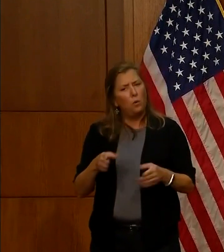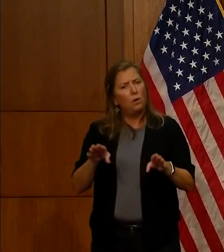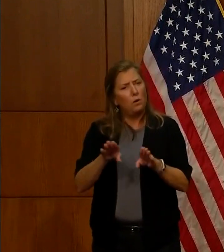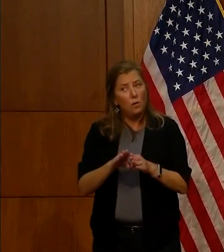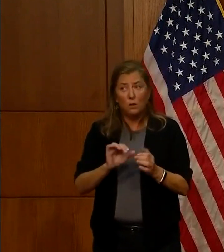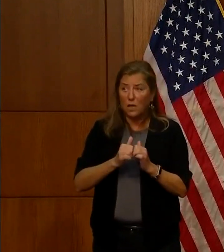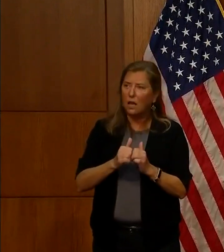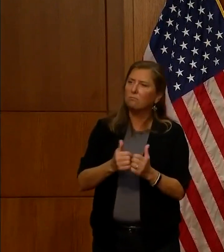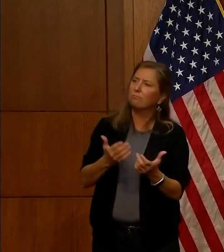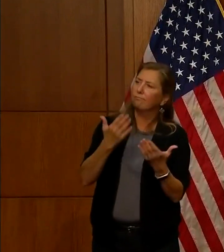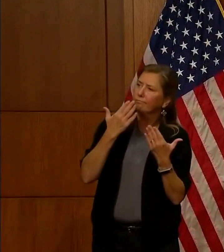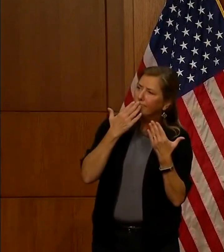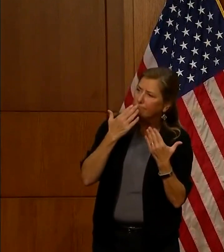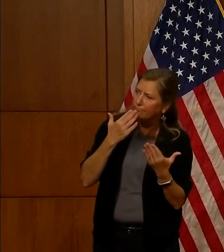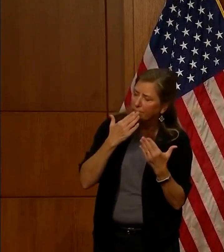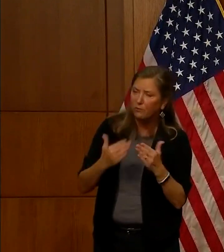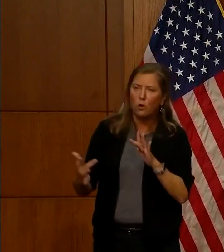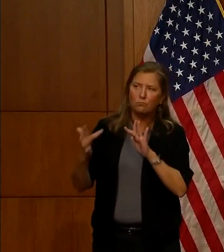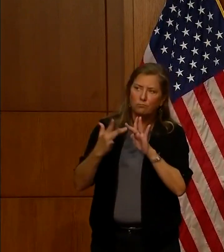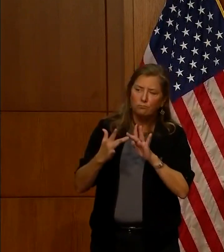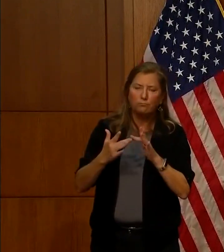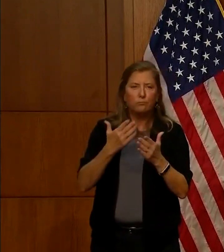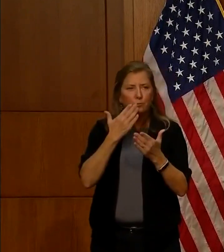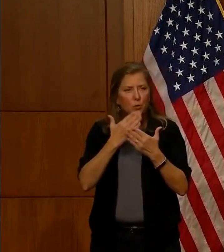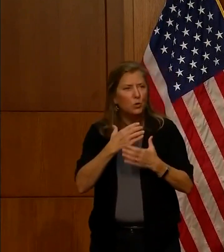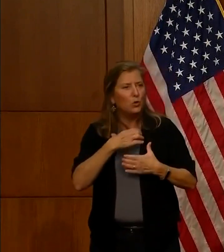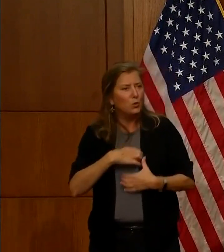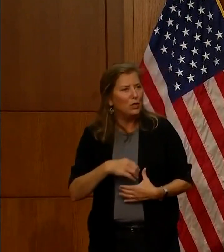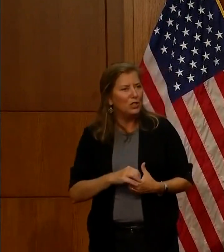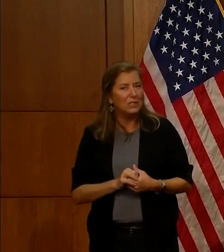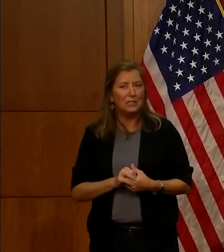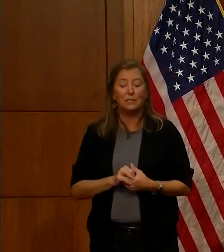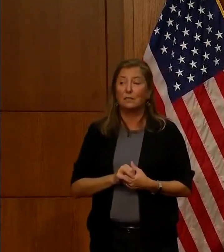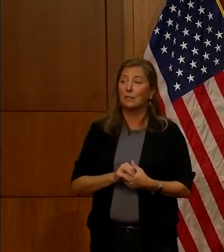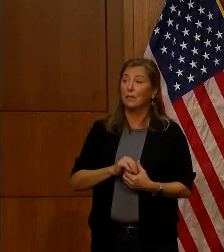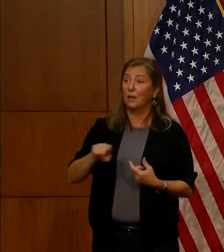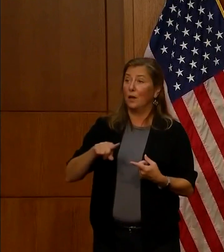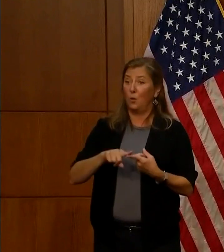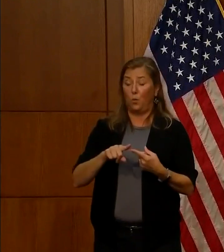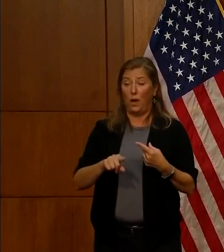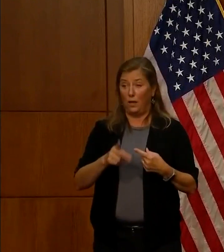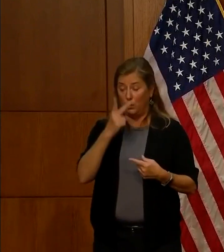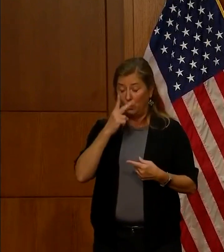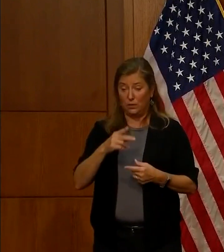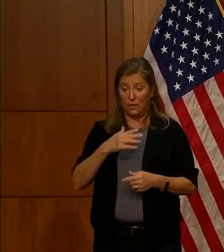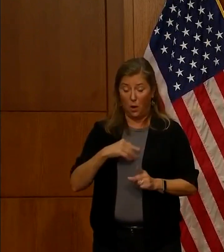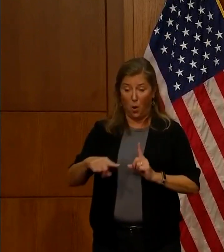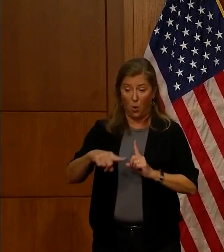FINALLY I JUST WANT TO CLOSE BY AGAIN THANKING EVERYONE FOR